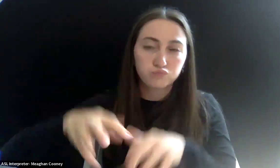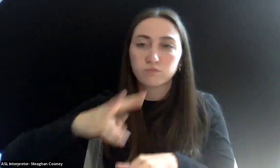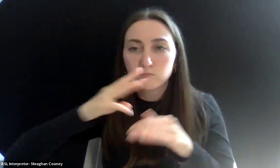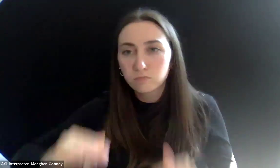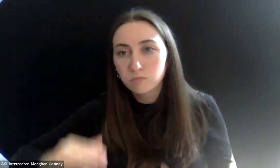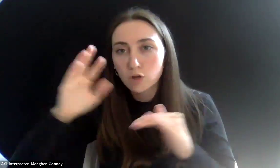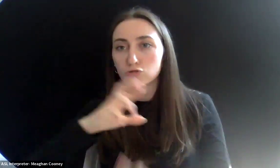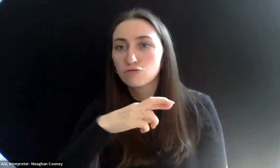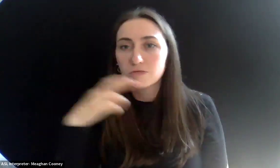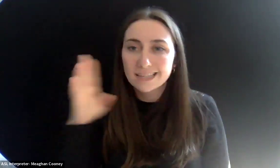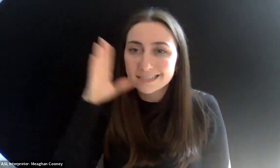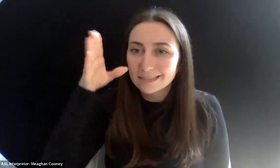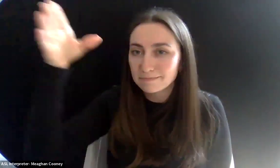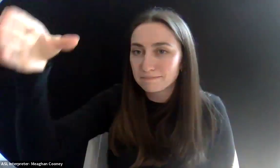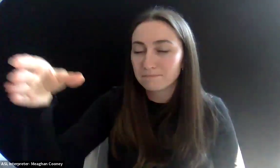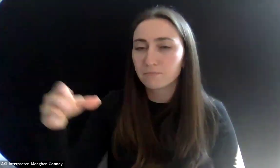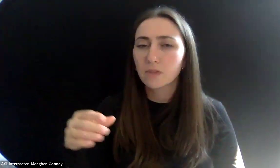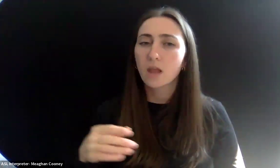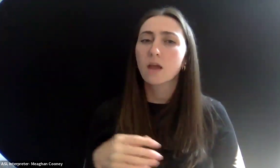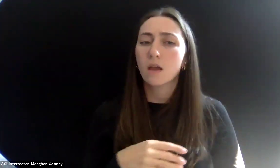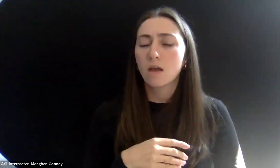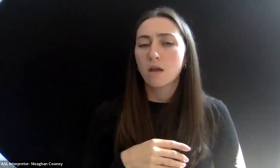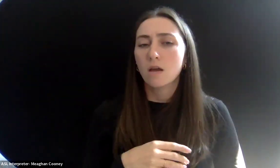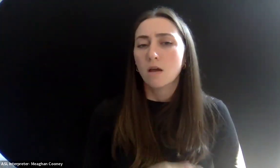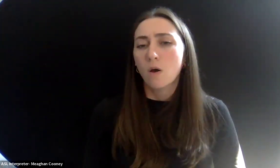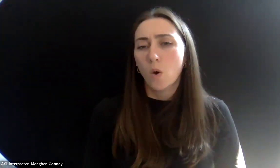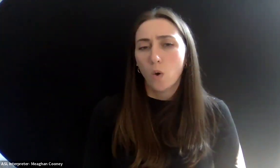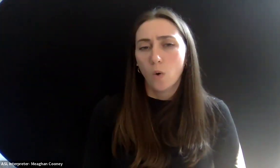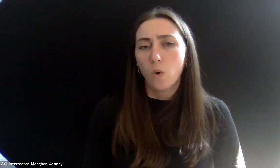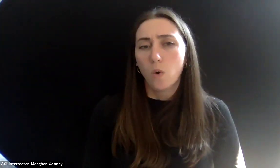I think where the results were were somewhat surprising were in